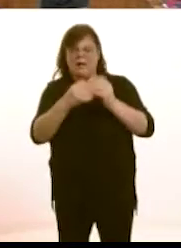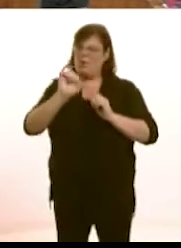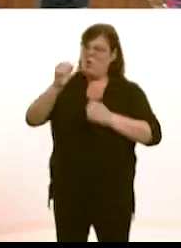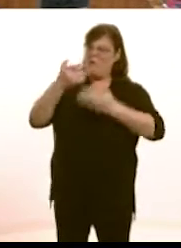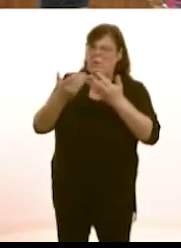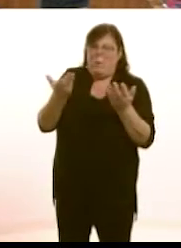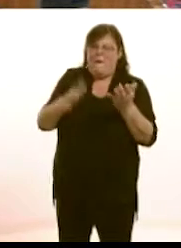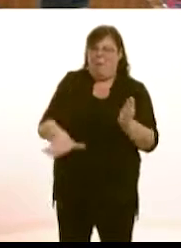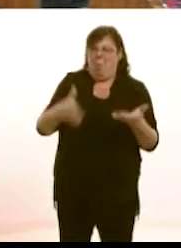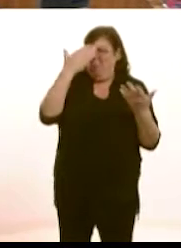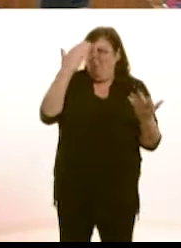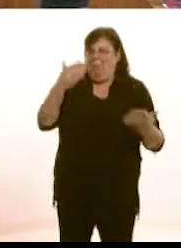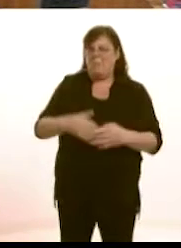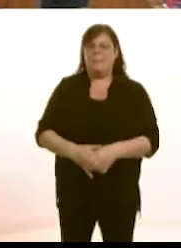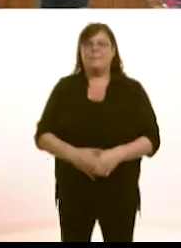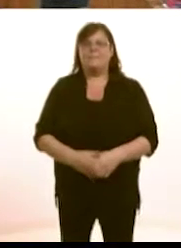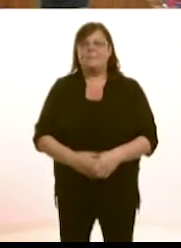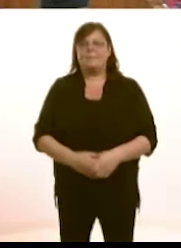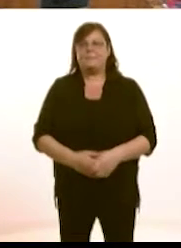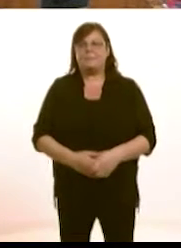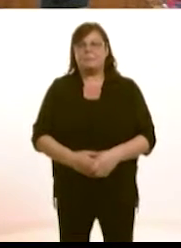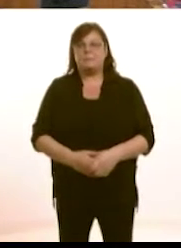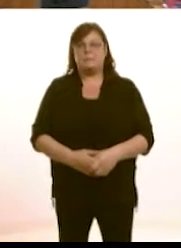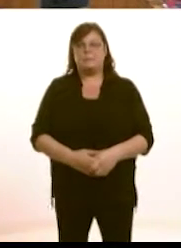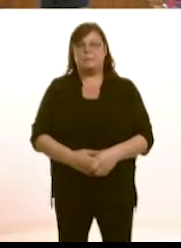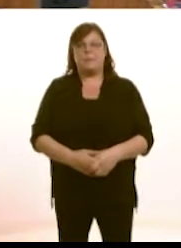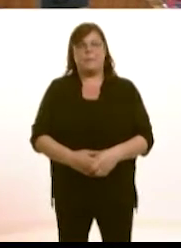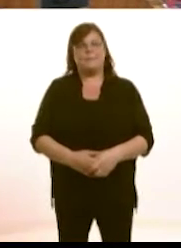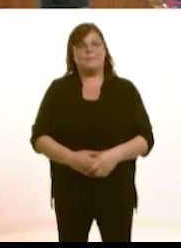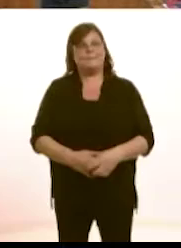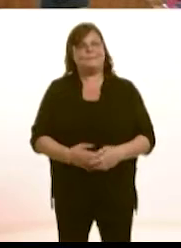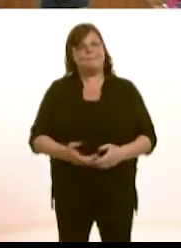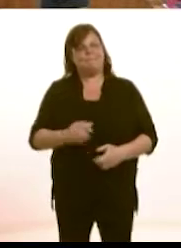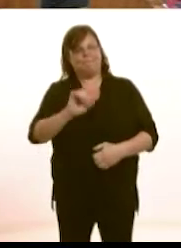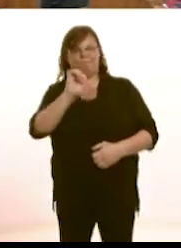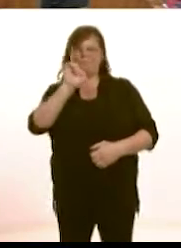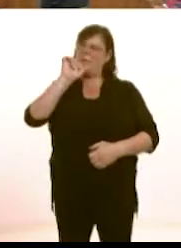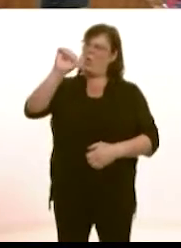Paul Davies: Well, I donít know where the First Minister is getting his figures from,